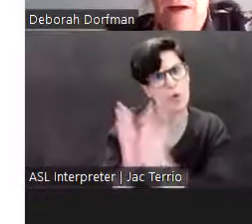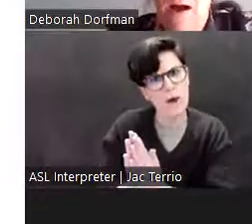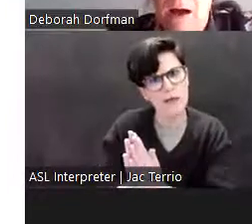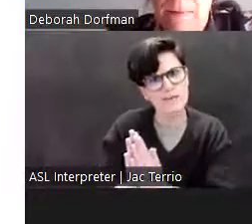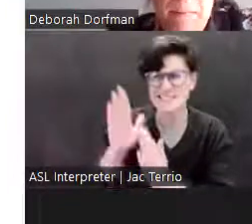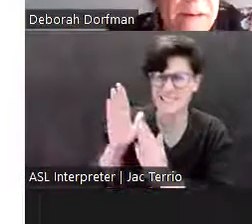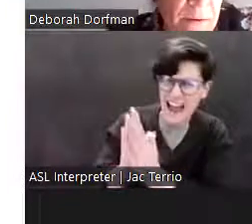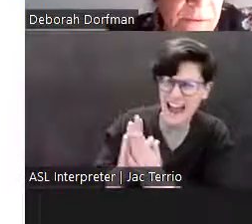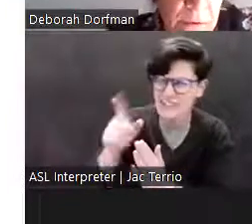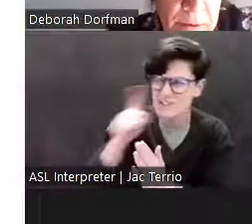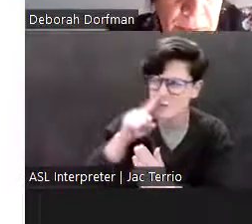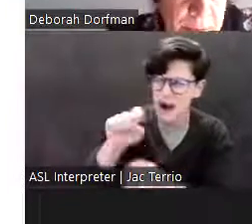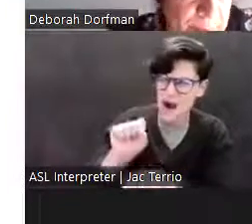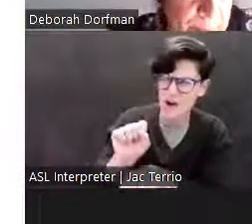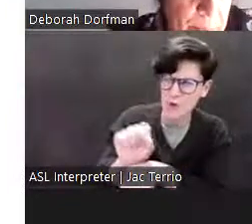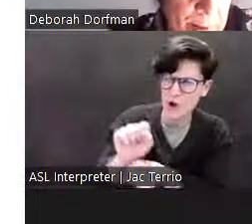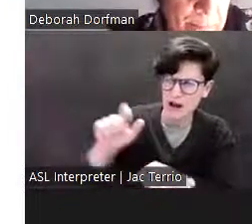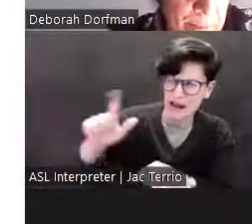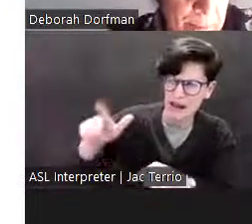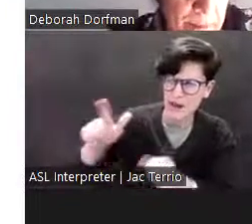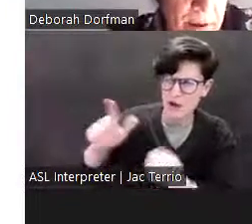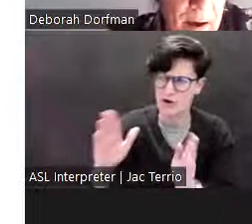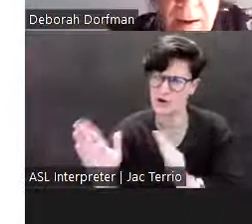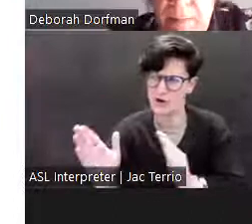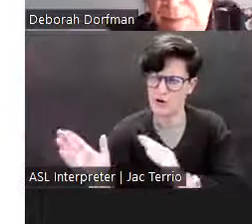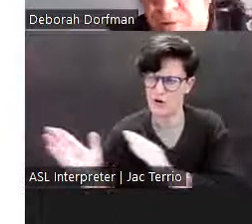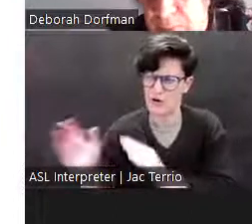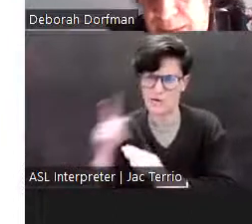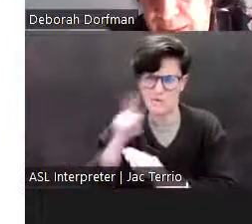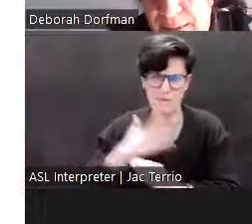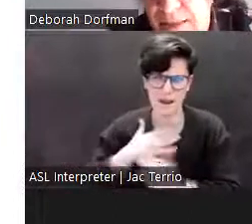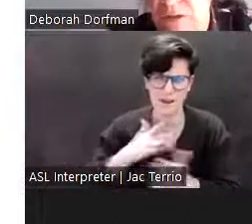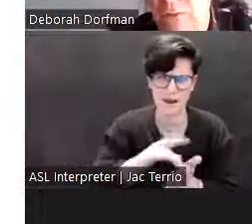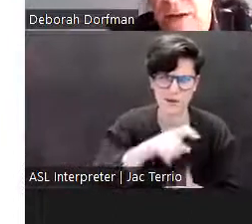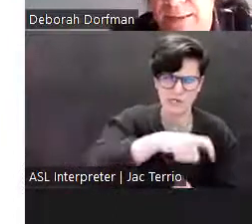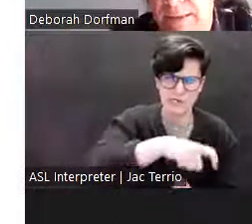15:18:59 It might also another example might be A person may need additional breaks.